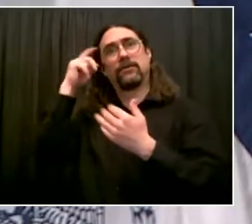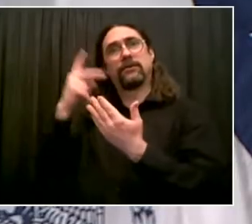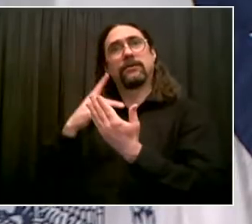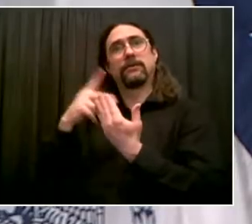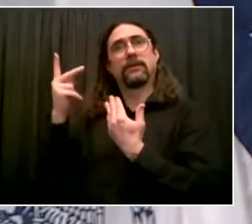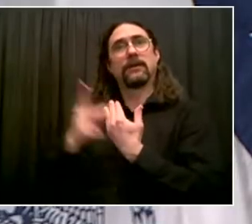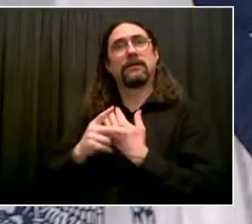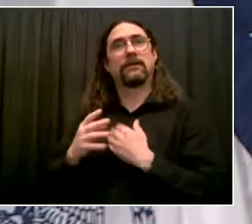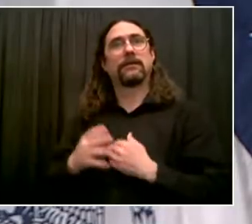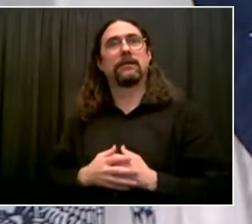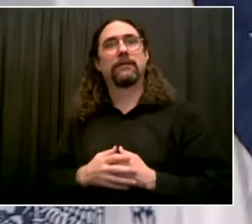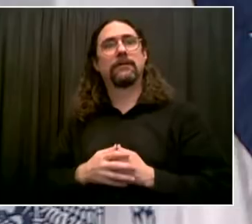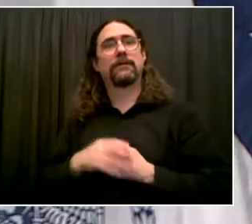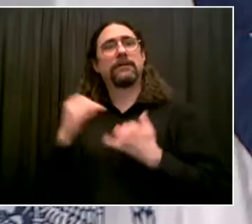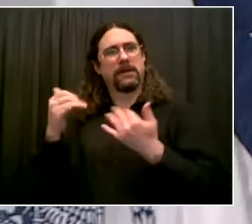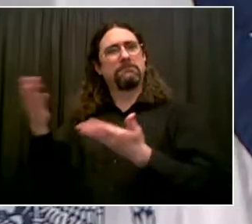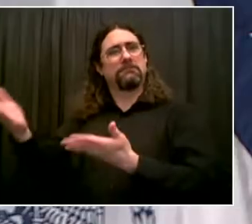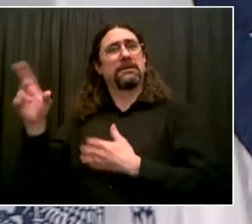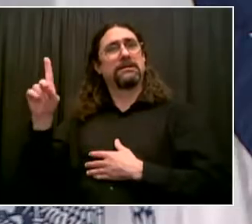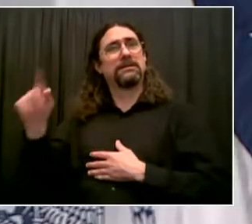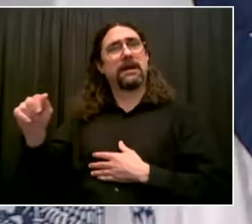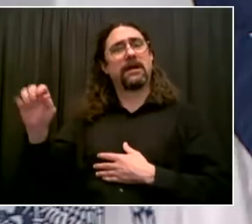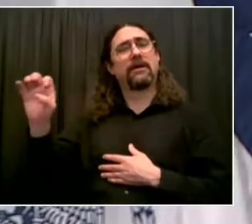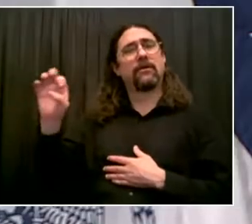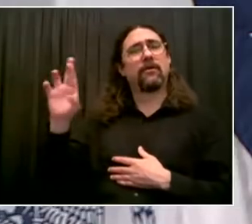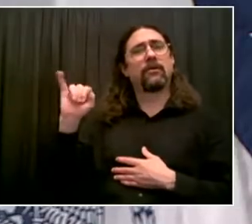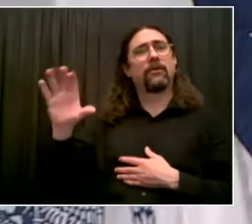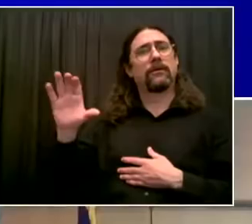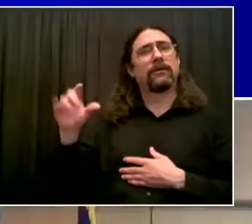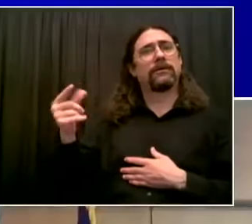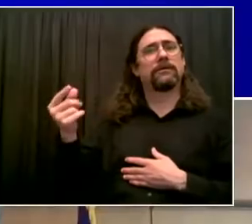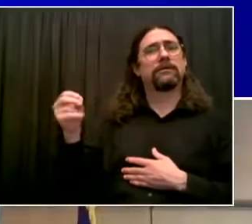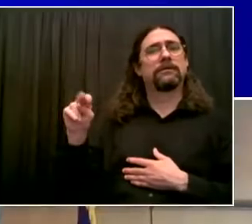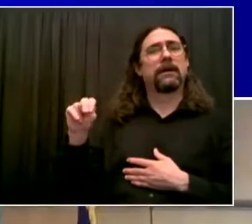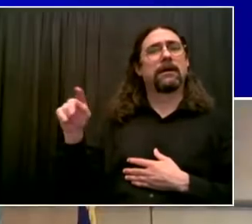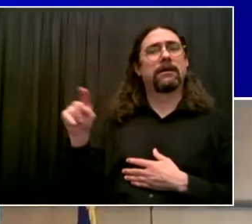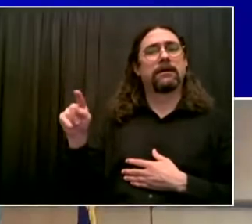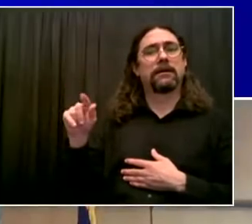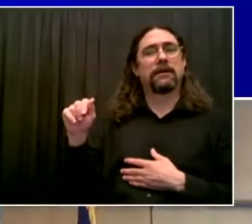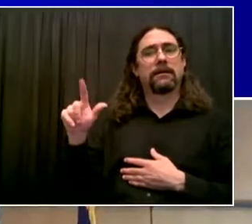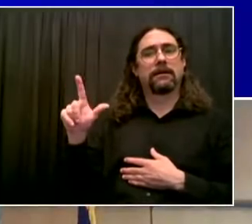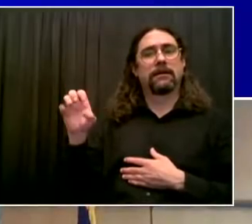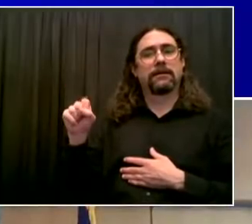SUMMER IN 2102. THE DISTRICT ATTORNEY OF